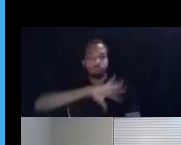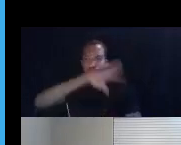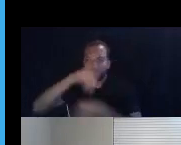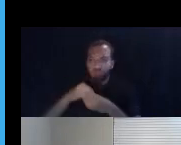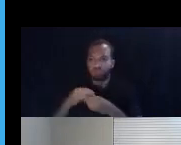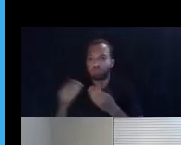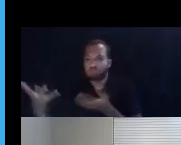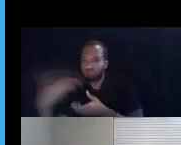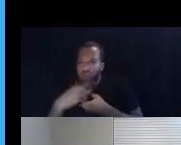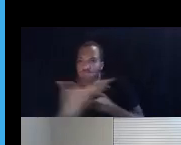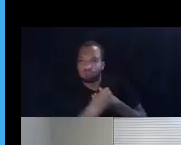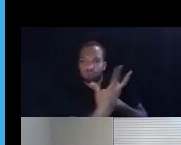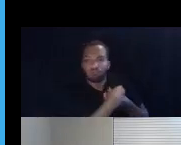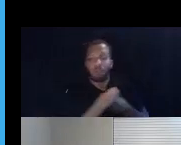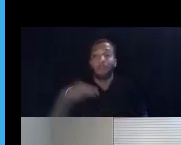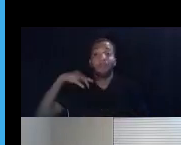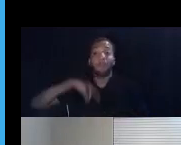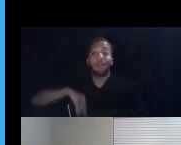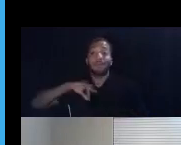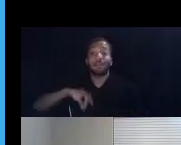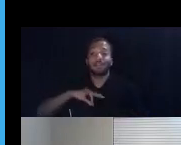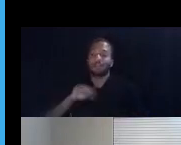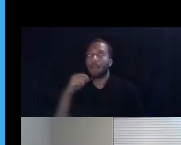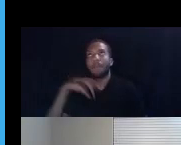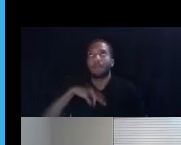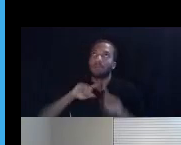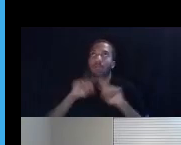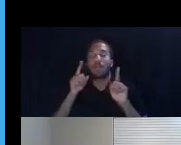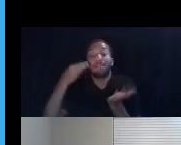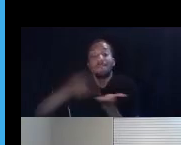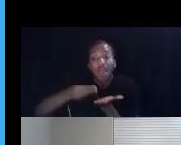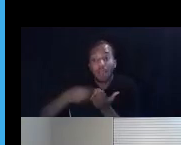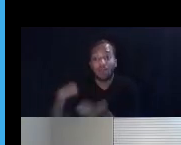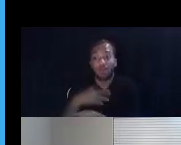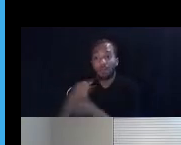A lot of the benefits, not the benefits, but the funds that we receive from the state from Medicaid